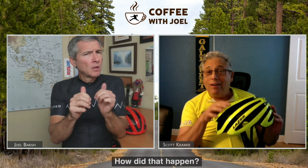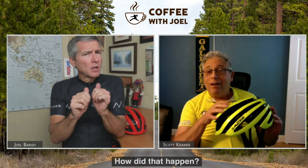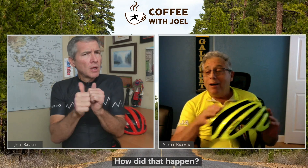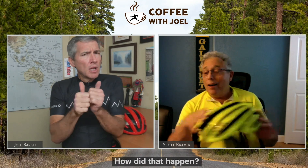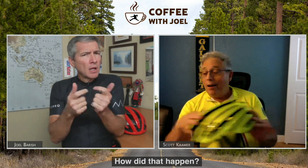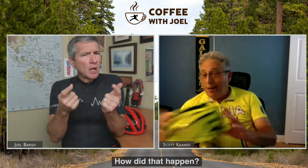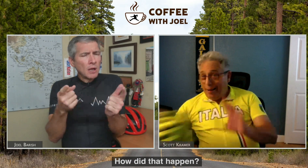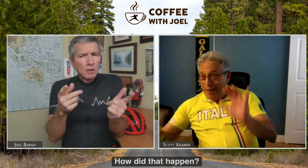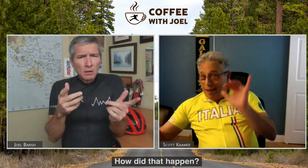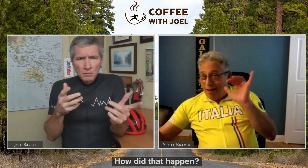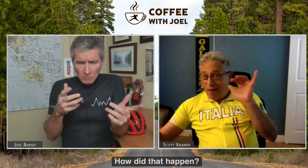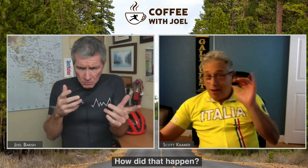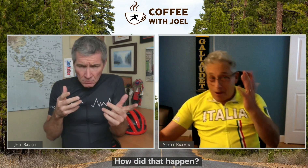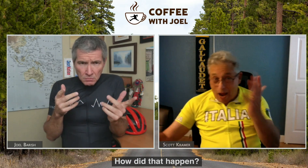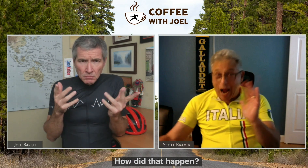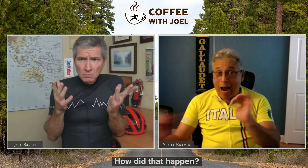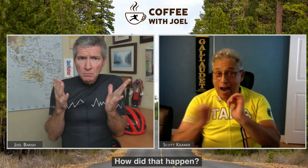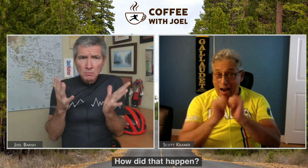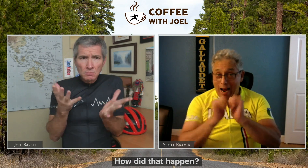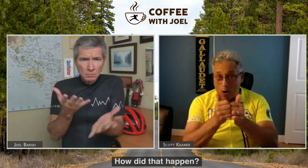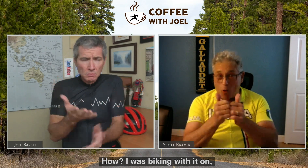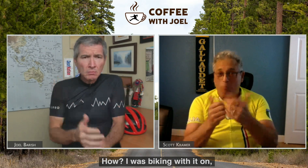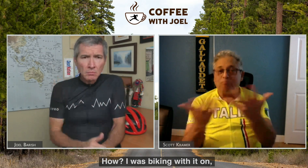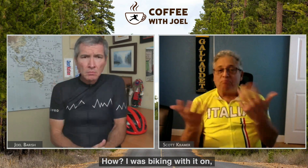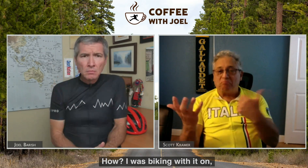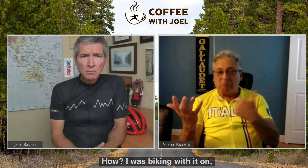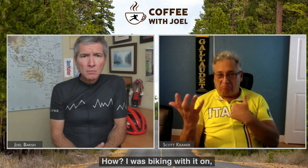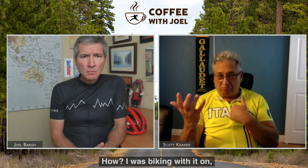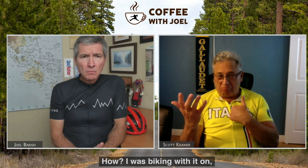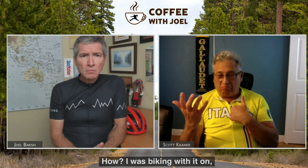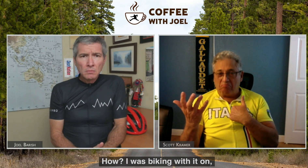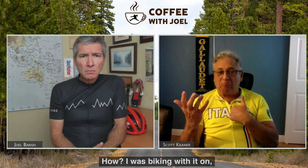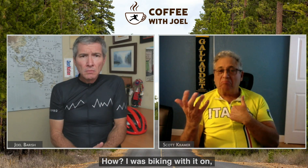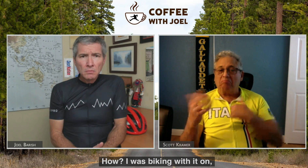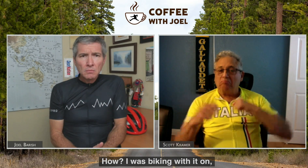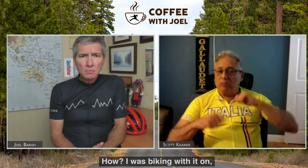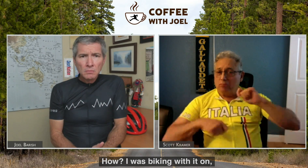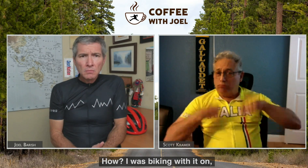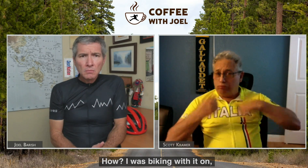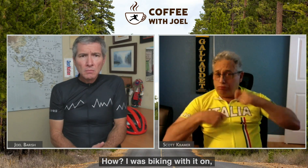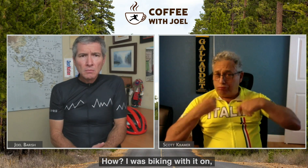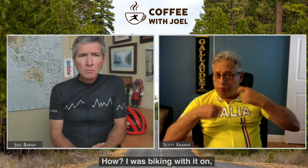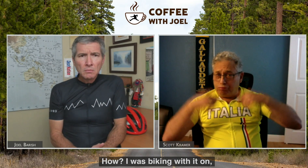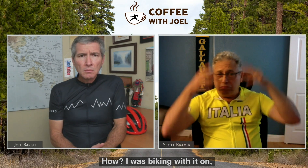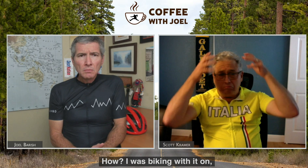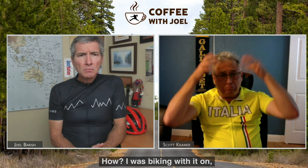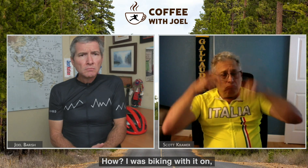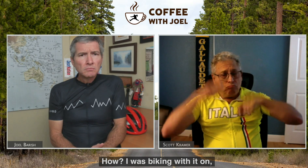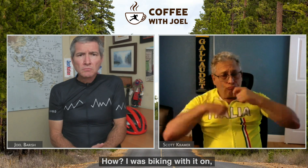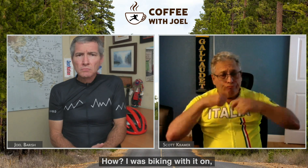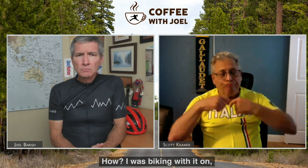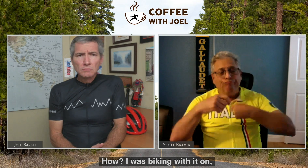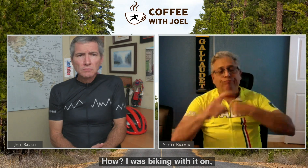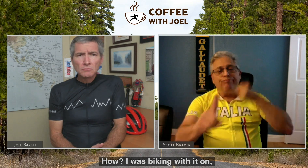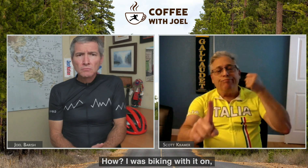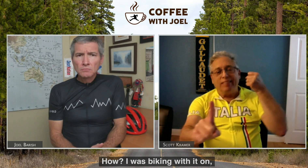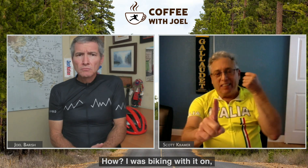How did that happen? How? I was biking with it on,